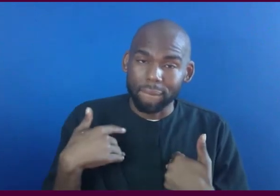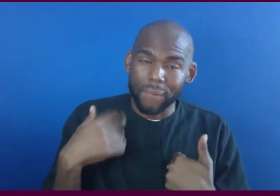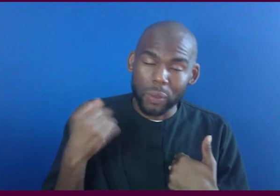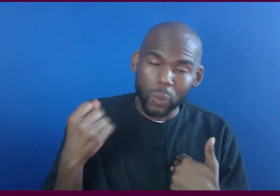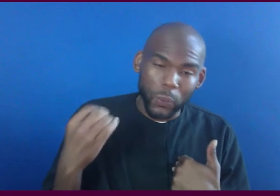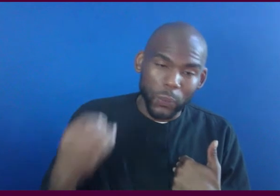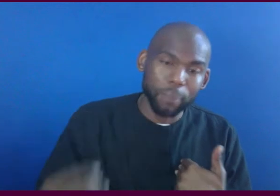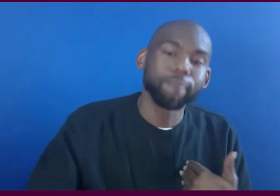have.